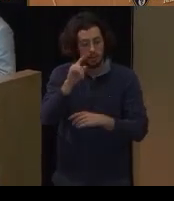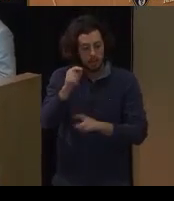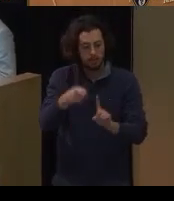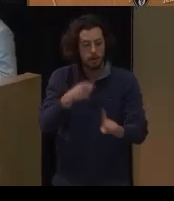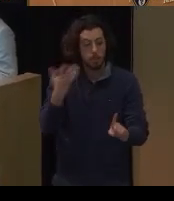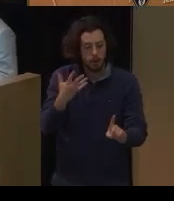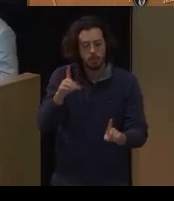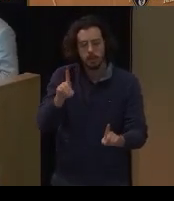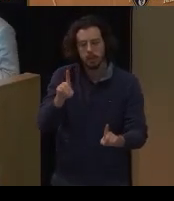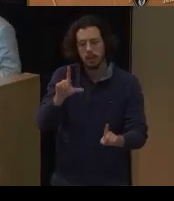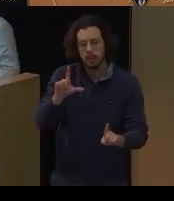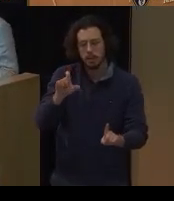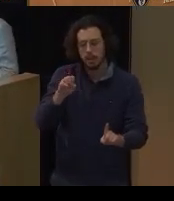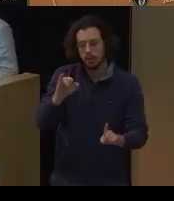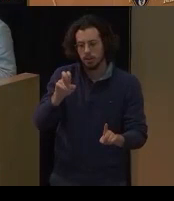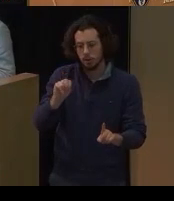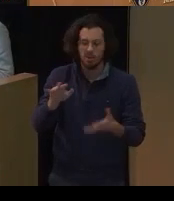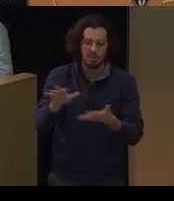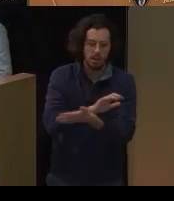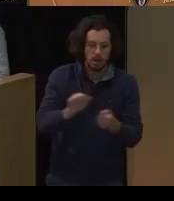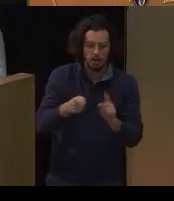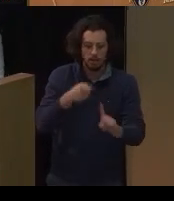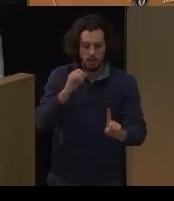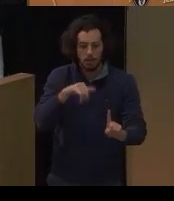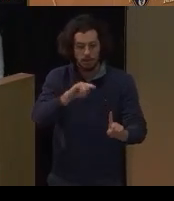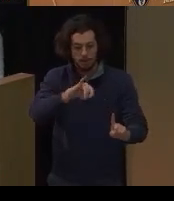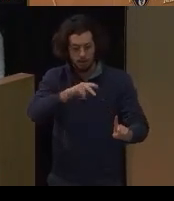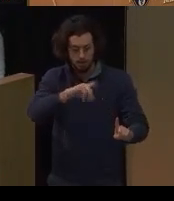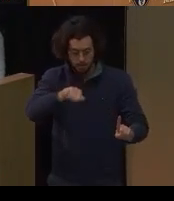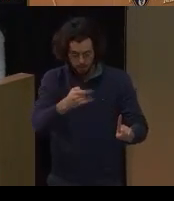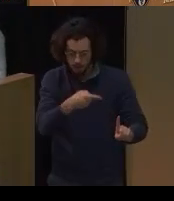to the tbj will show The Selective impairment and reasoning about the mental states of others but